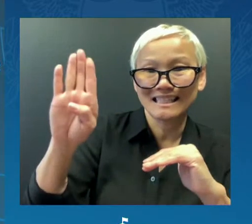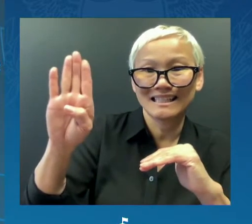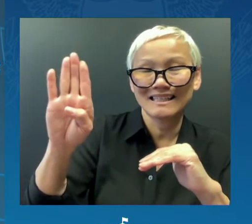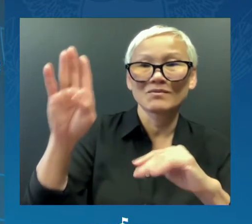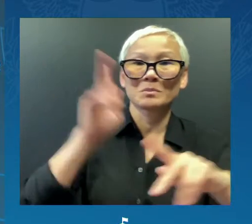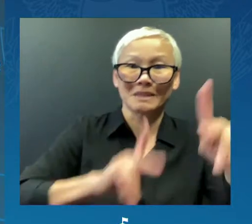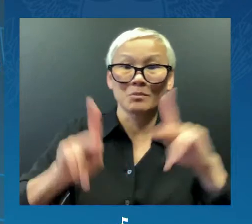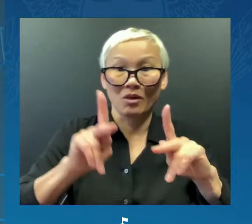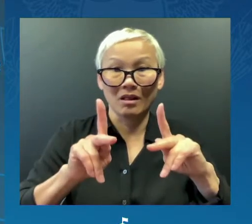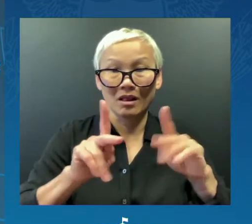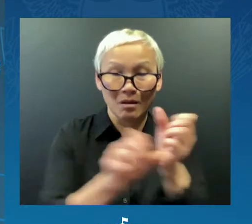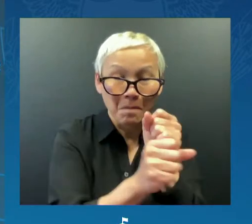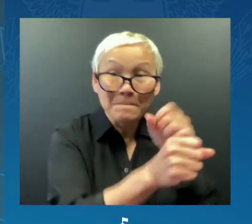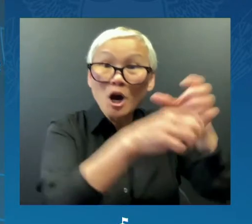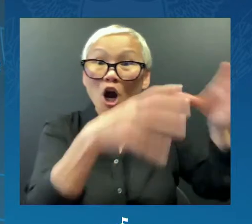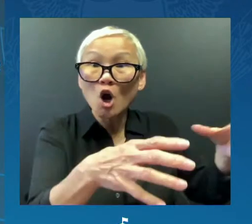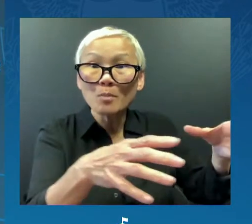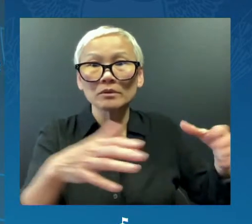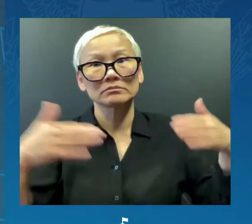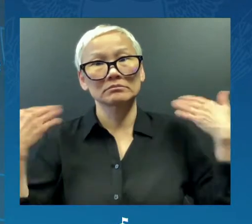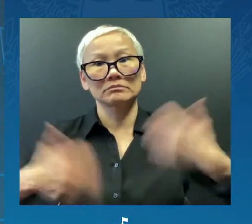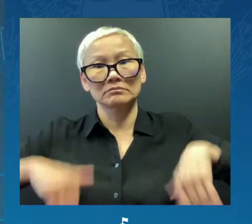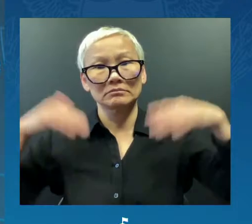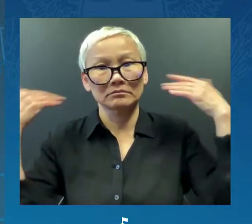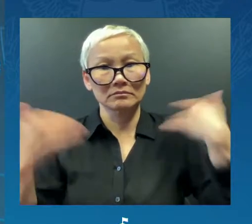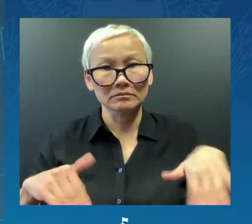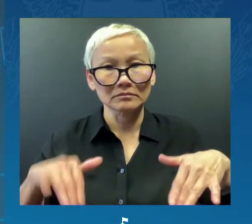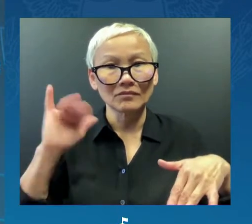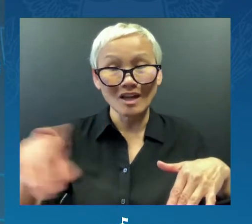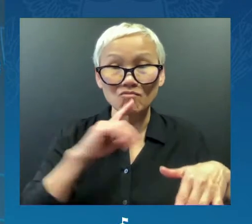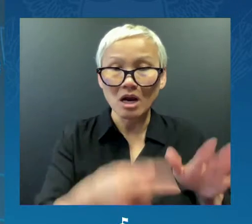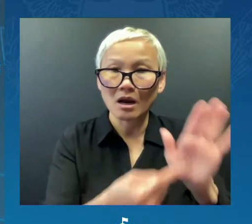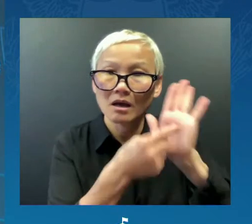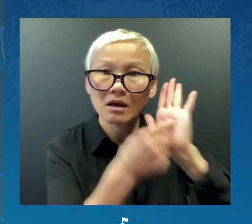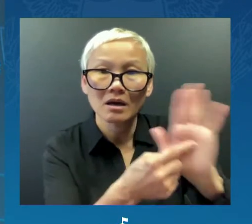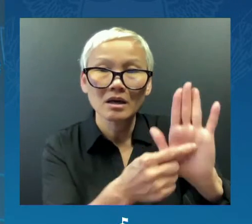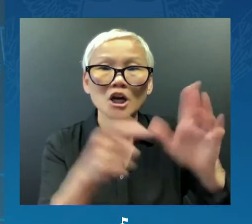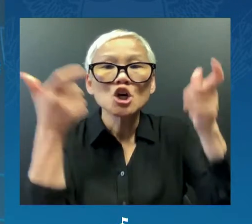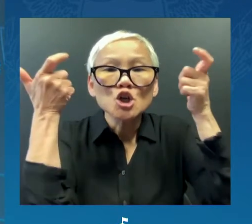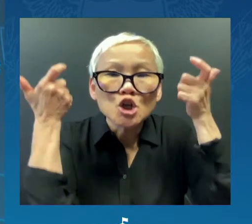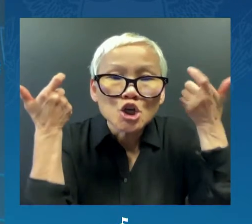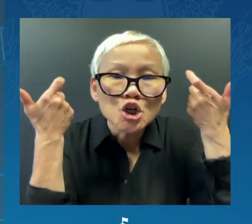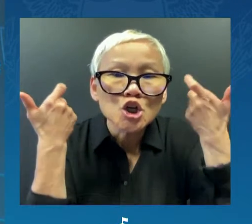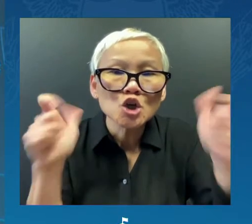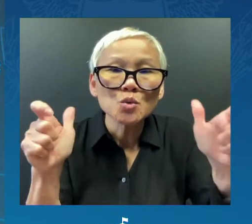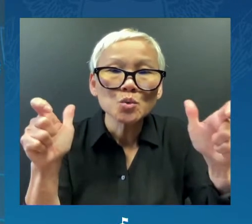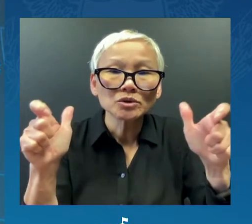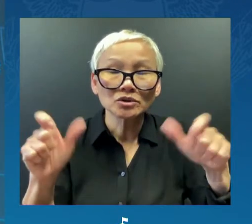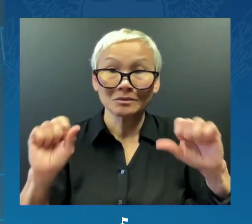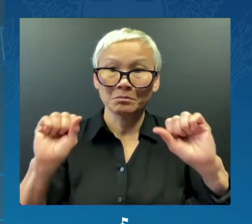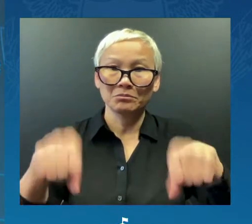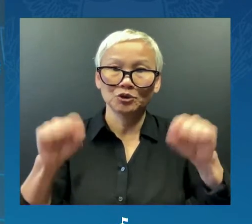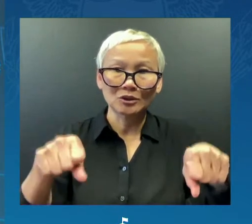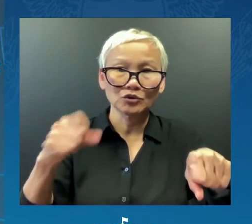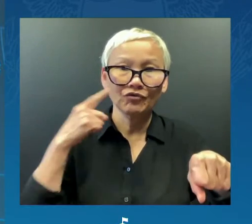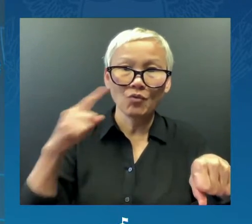This represents an enormous potential for the world in terms of economic growth